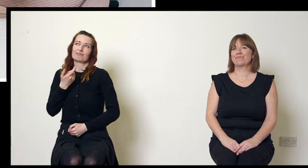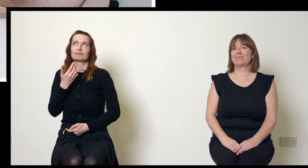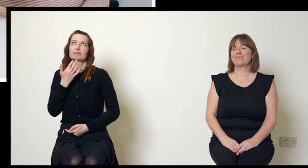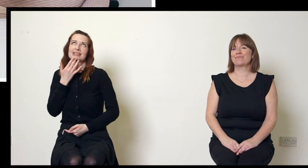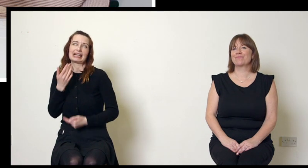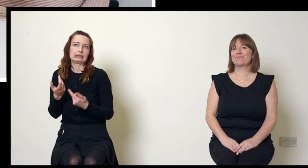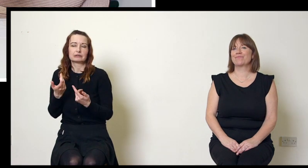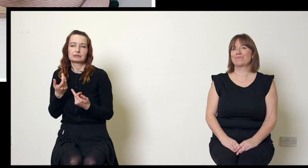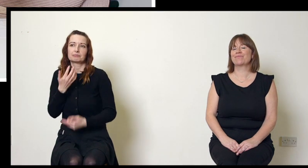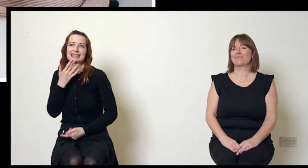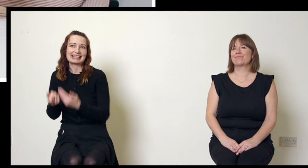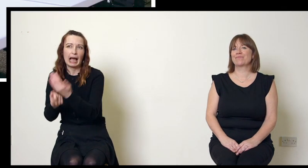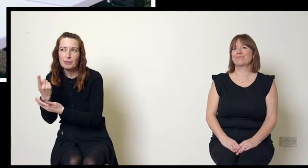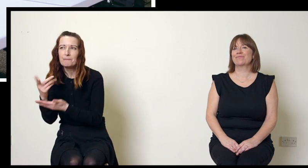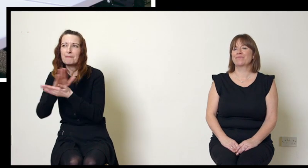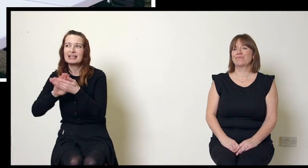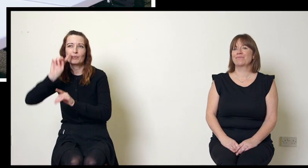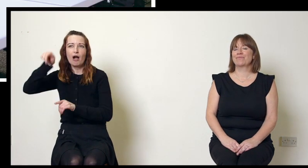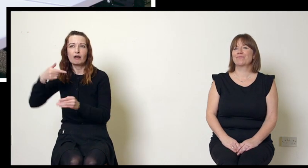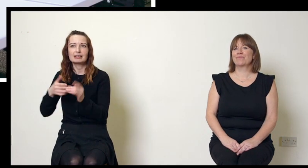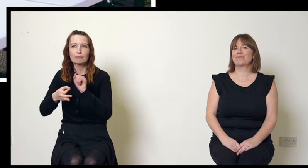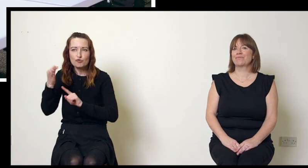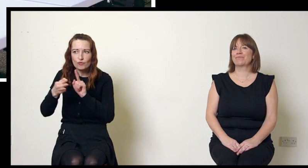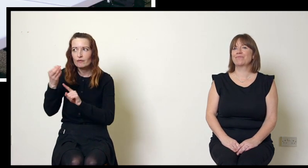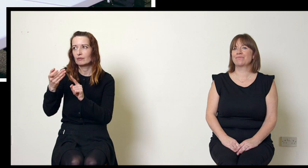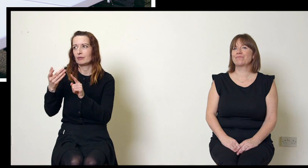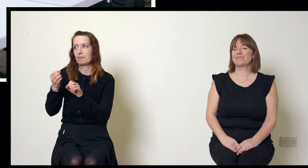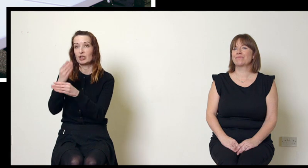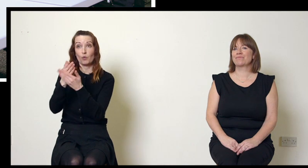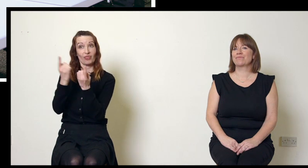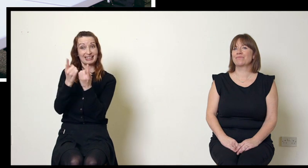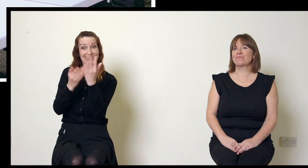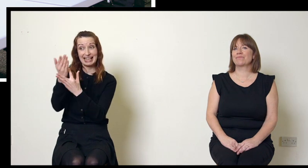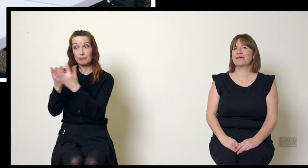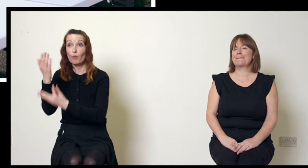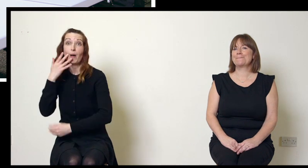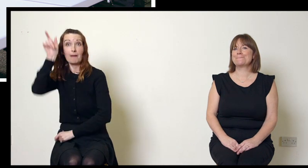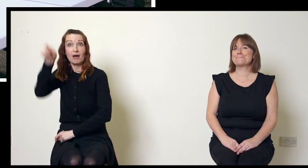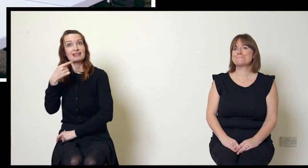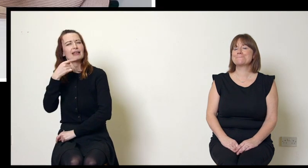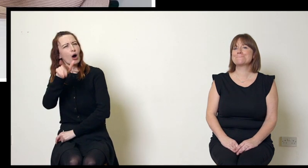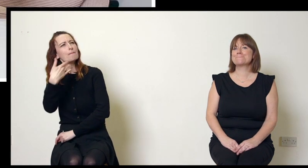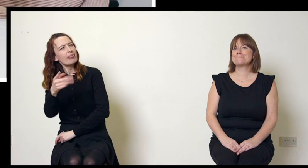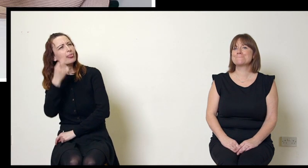but we're not going to be able to make things accessible. So when someone does say actually have you thought about this, rather than going, no, I haven't,